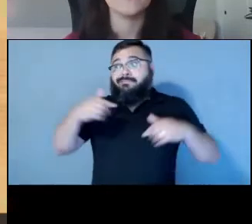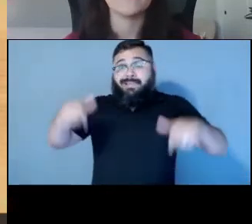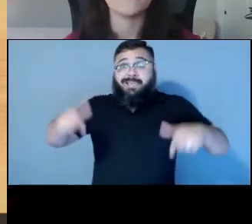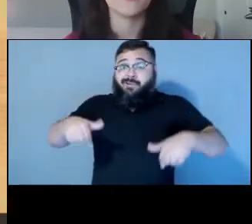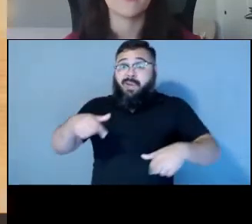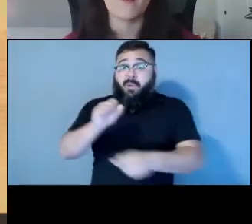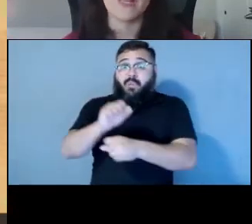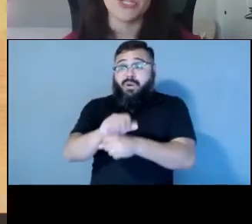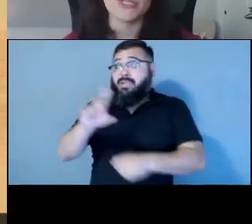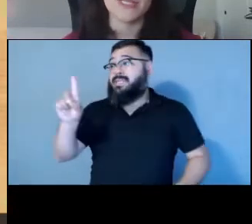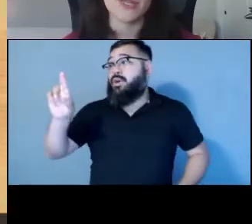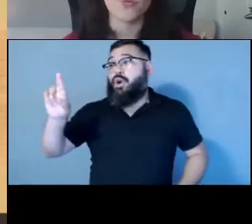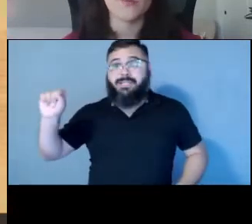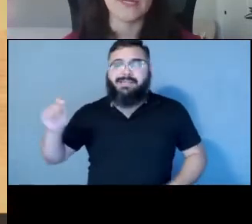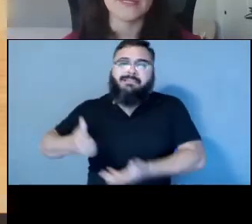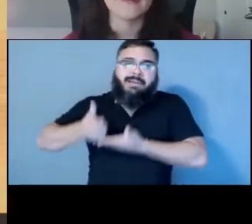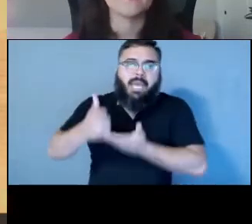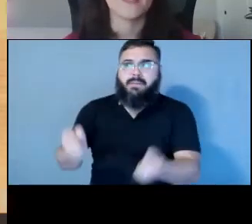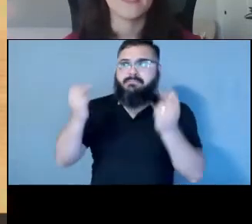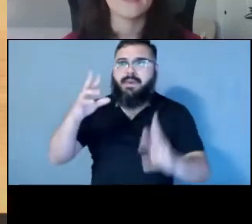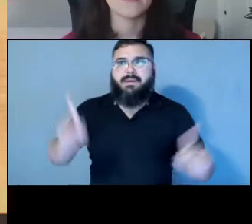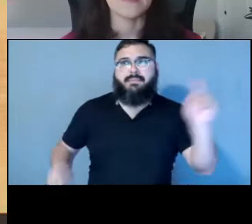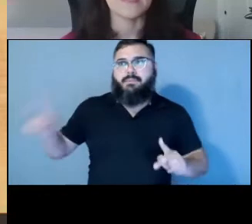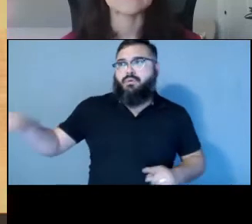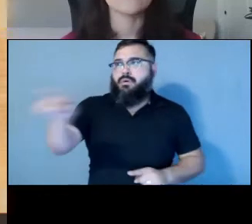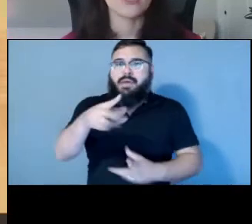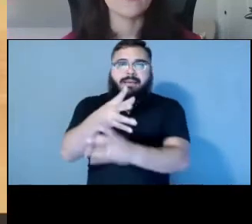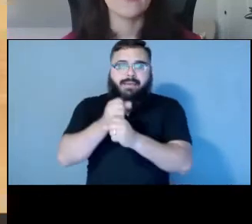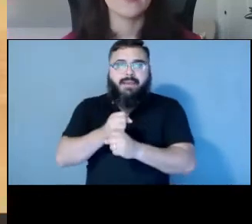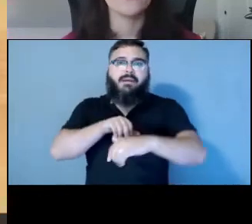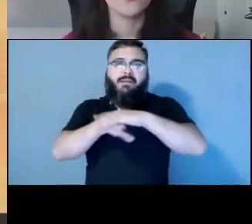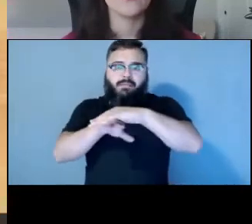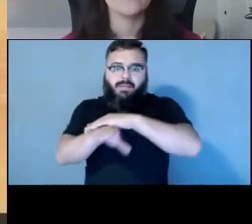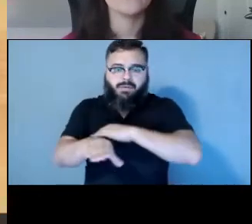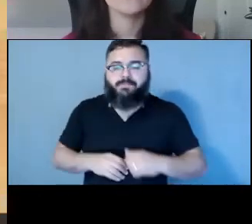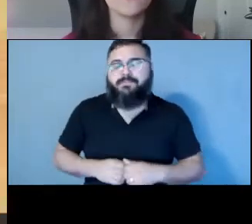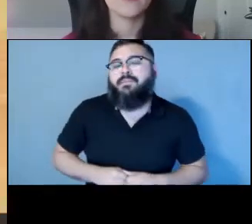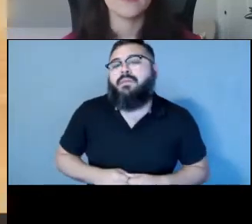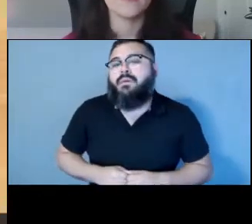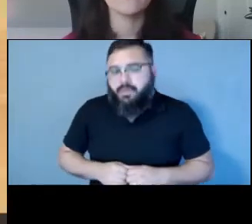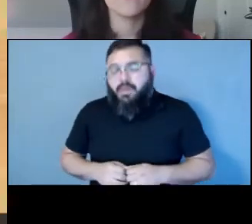helping people get accommodations in their workplace. As we've talked about, an employee with a disability,